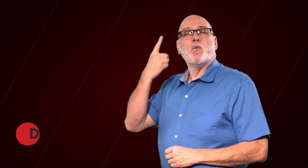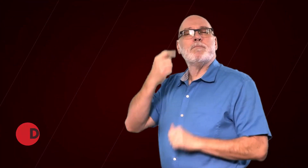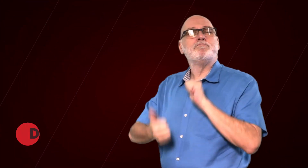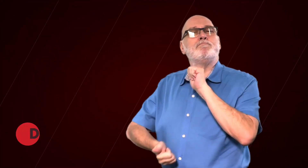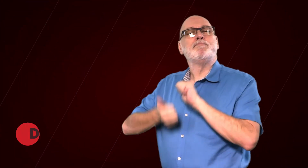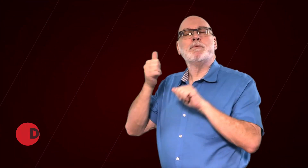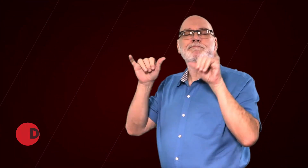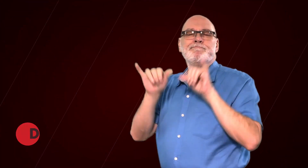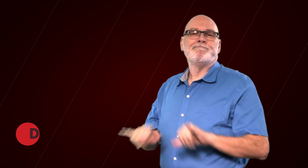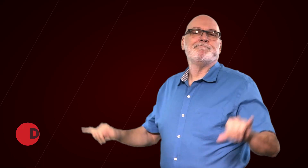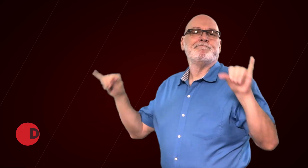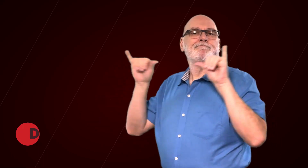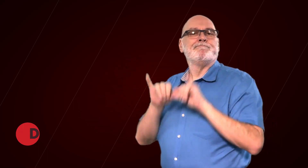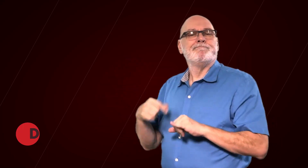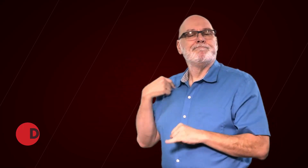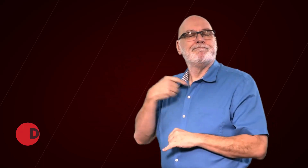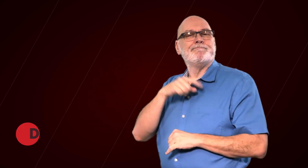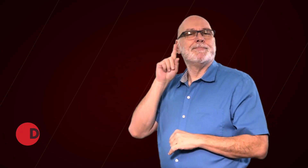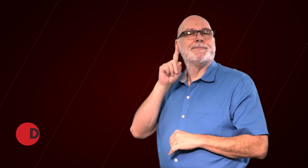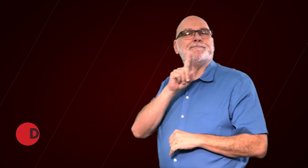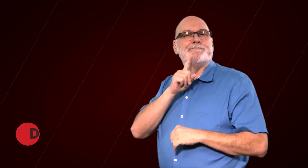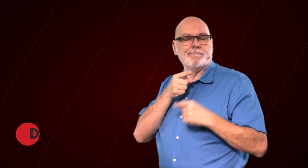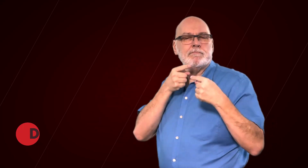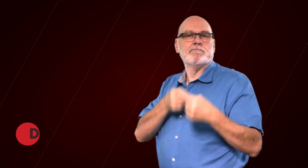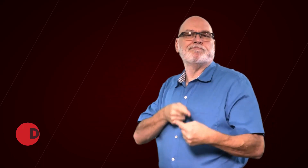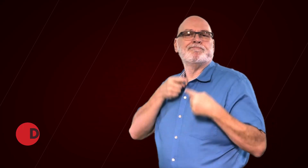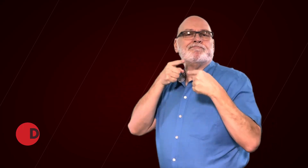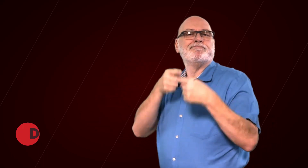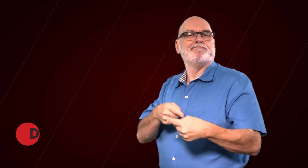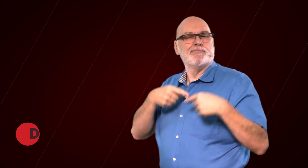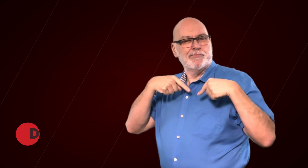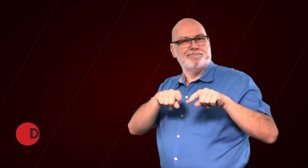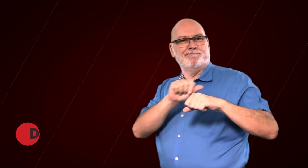[Anselmo]: One of the most common Deaf struggles